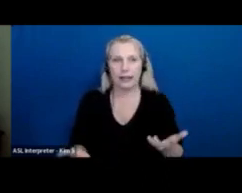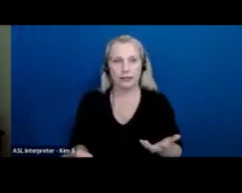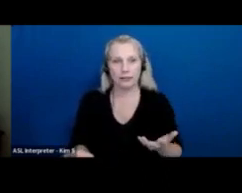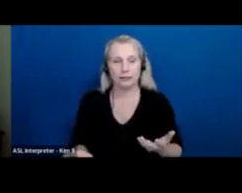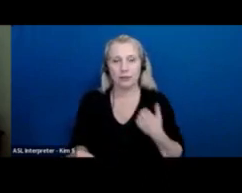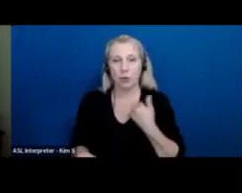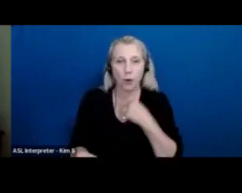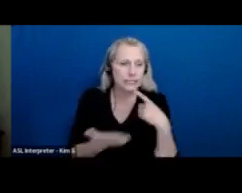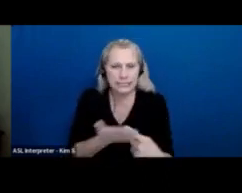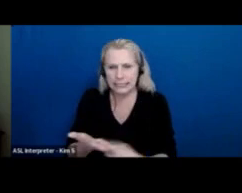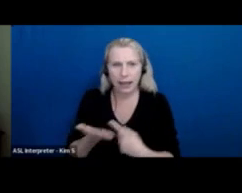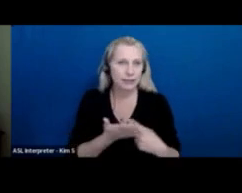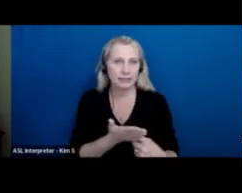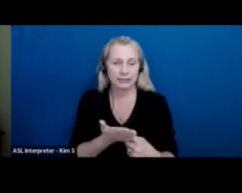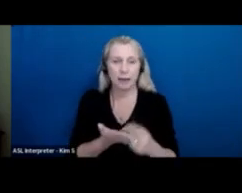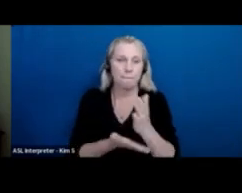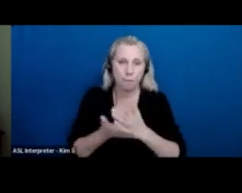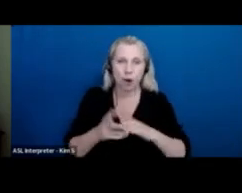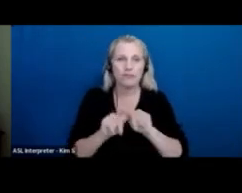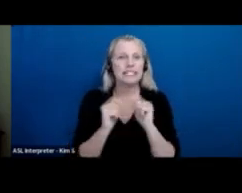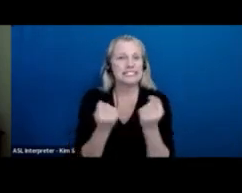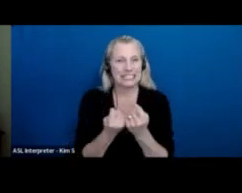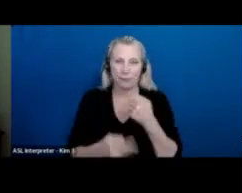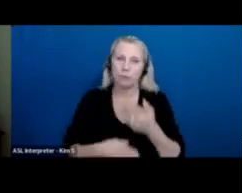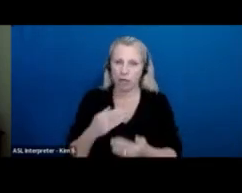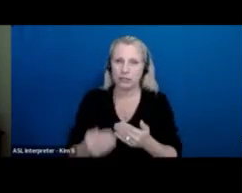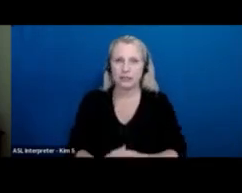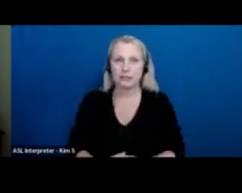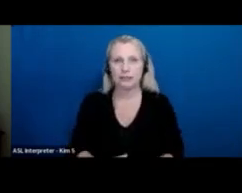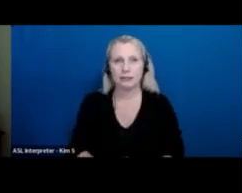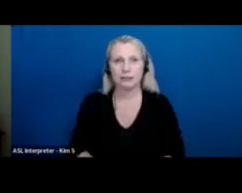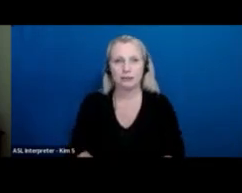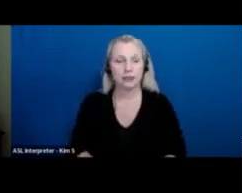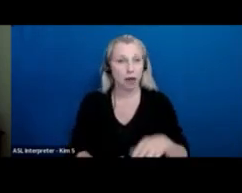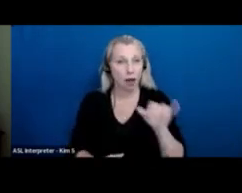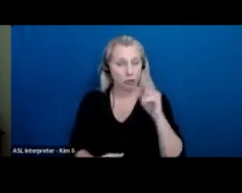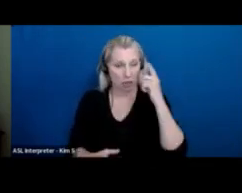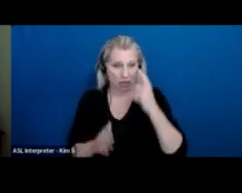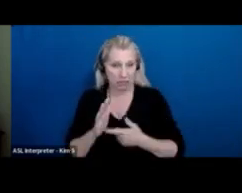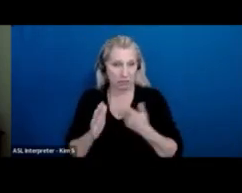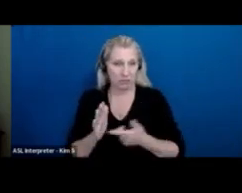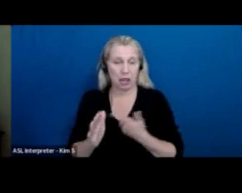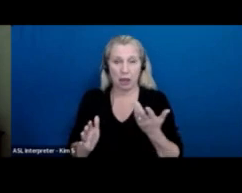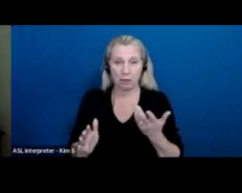discussing them as part of this team process. And also I think sometimes wraparound gets the In